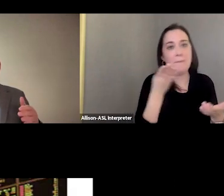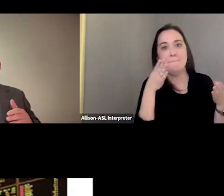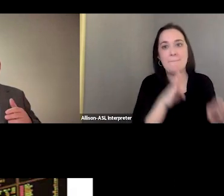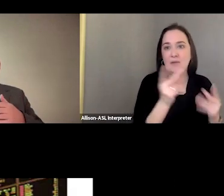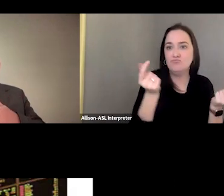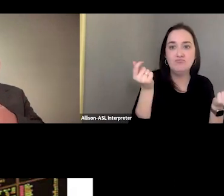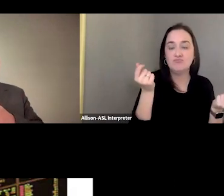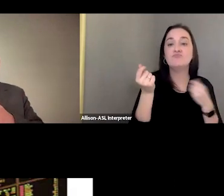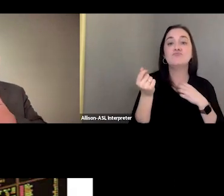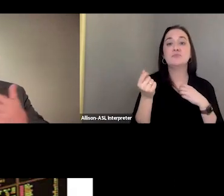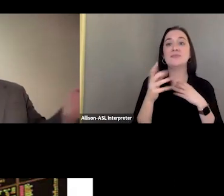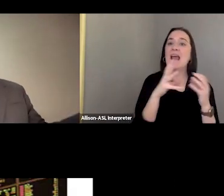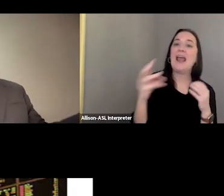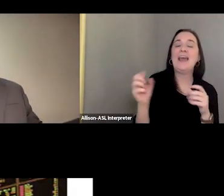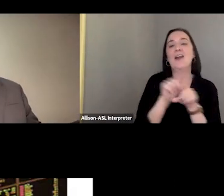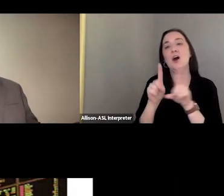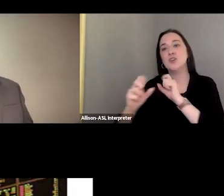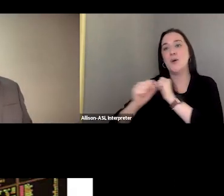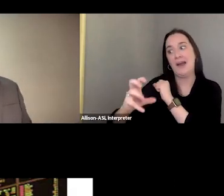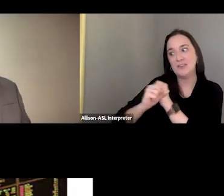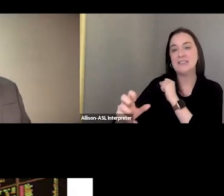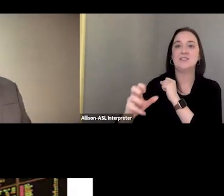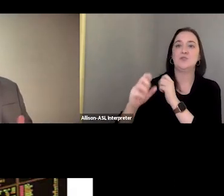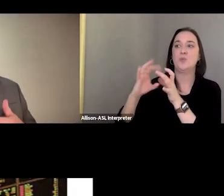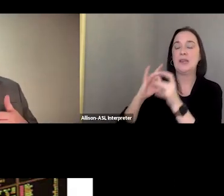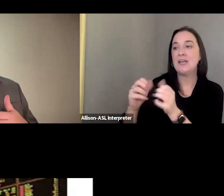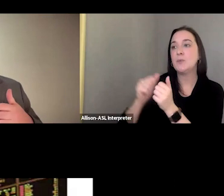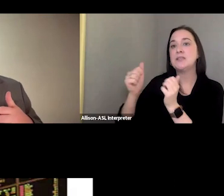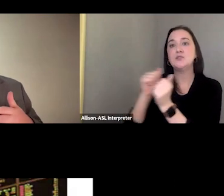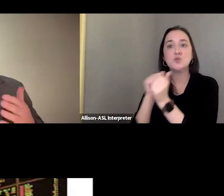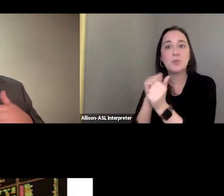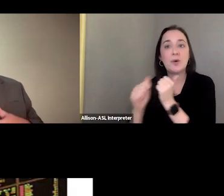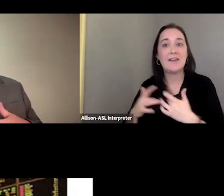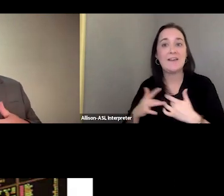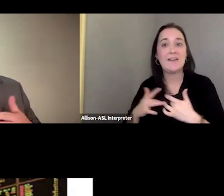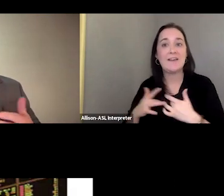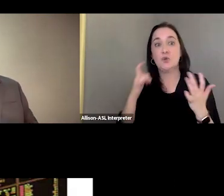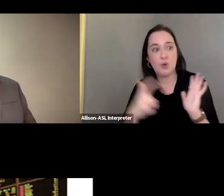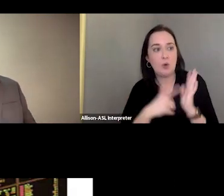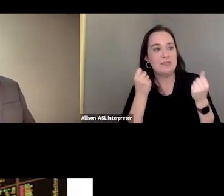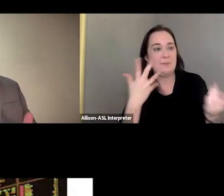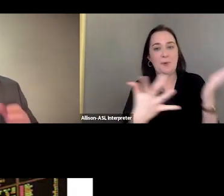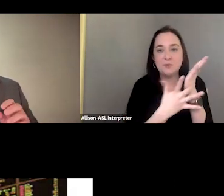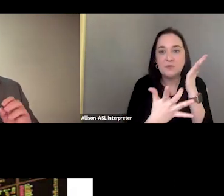And of course, it's centered around sporting events. And so you do see, a lot of technology being infused in a way